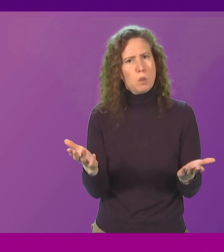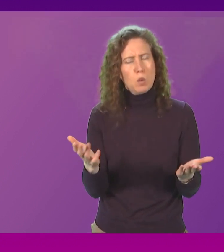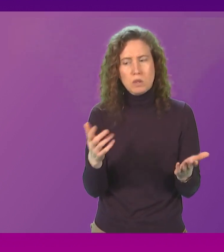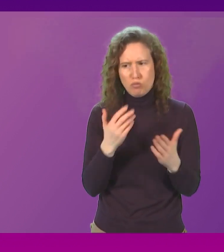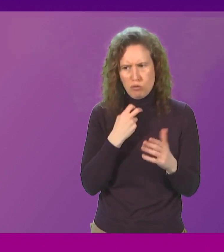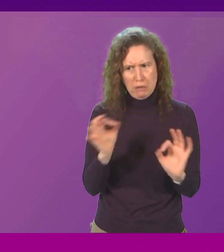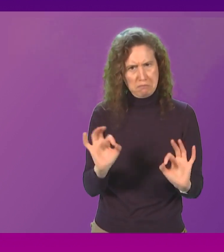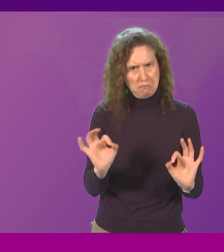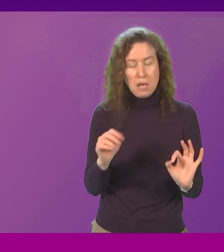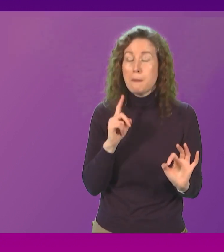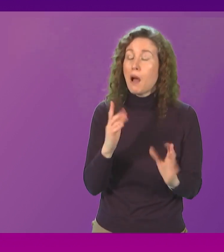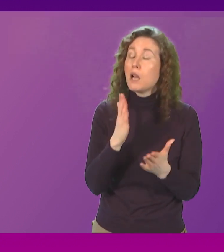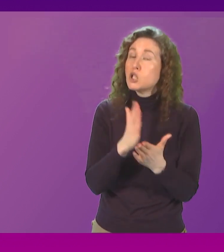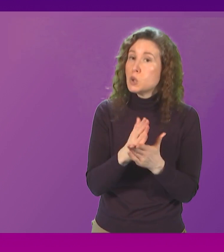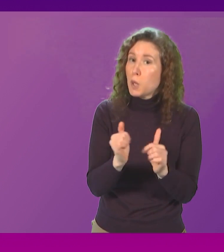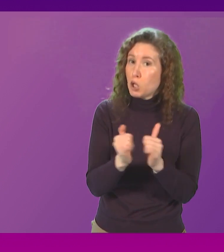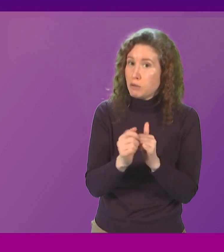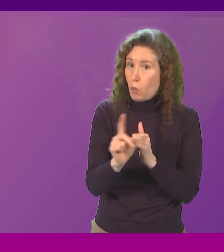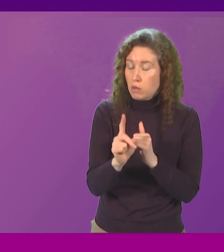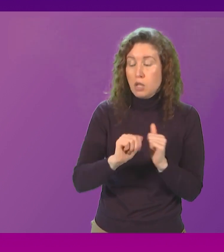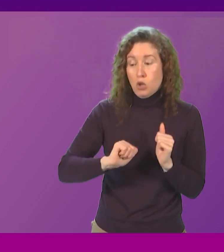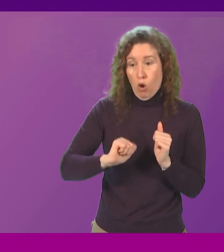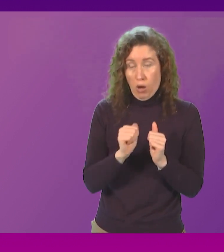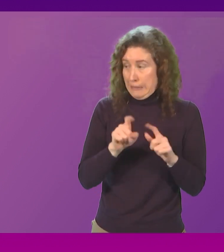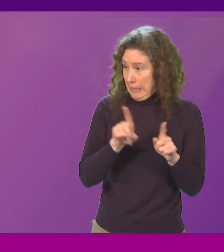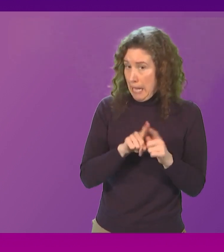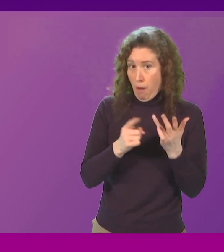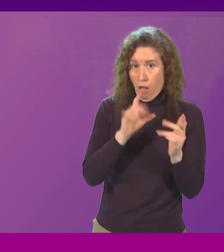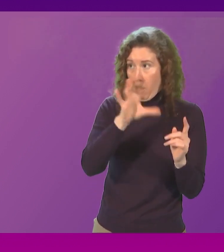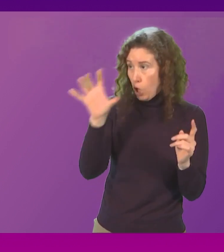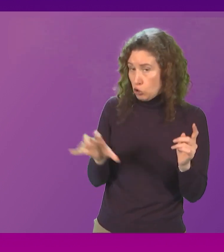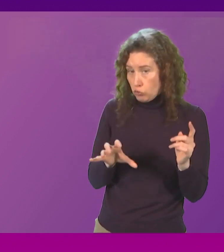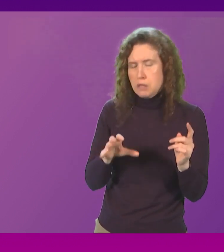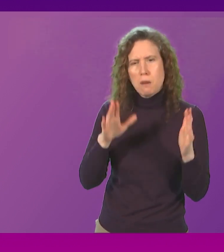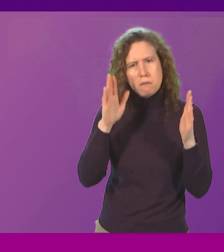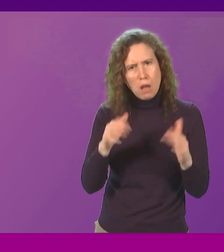However, I agree that Scotland, like all other countries, must do more.